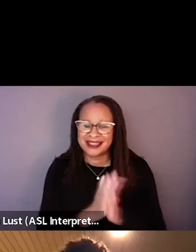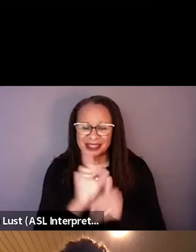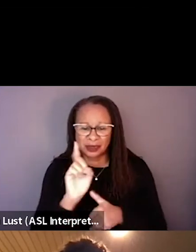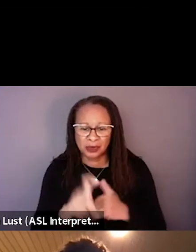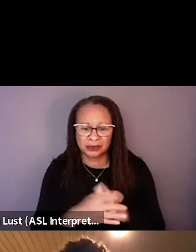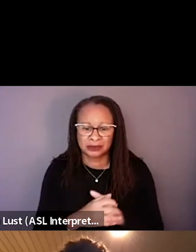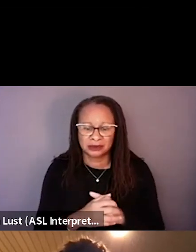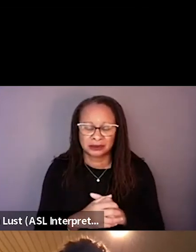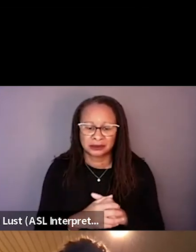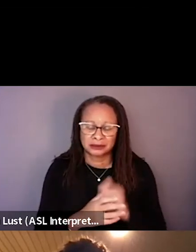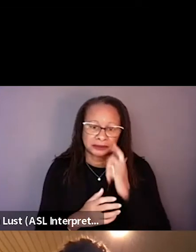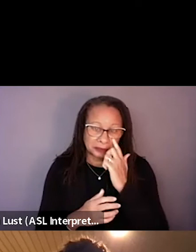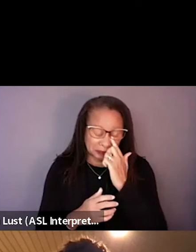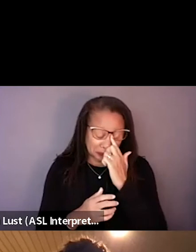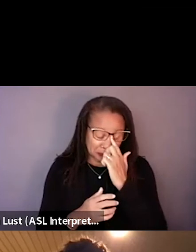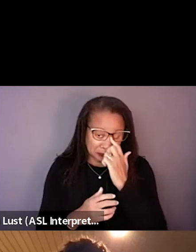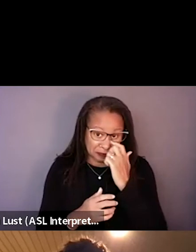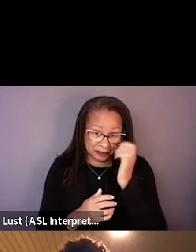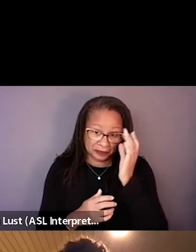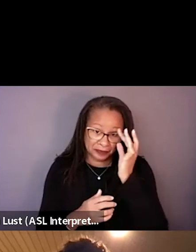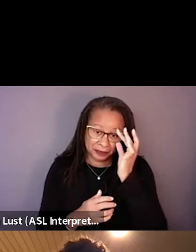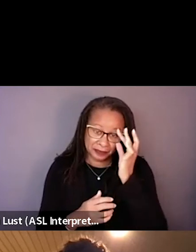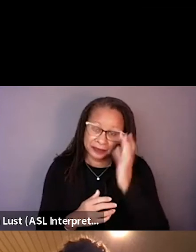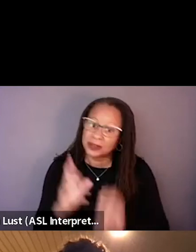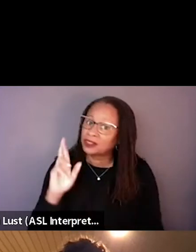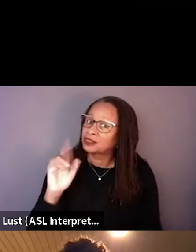a few minutes ago, like from the first day that Rita came,